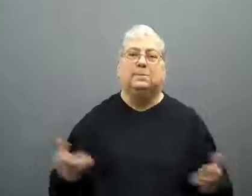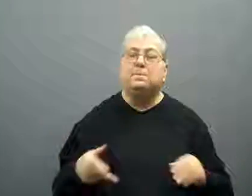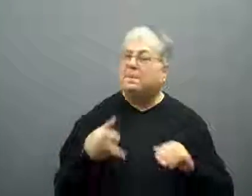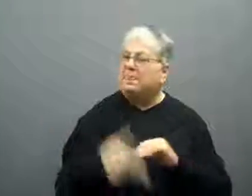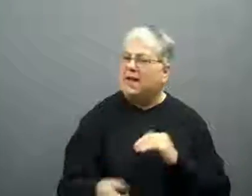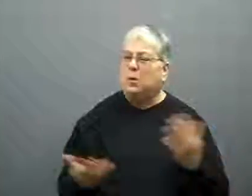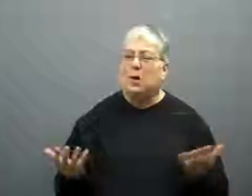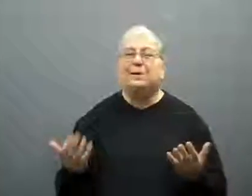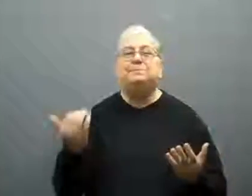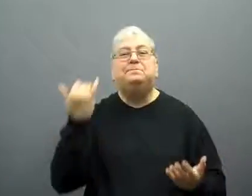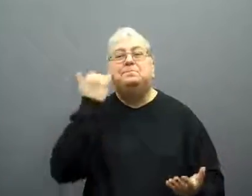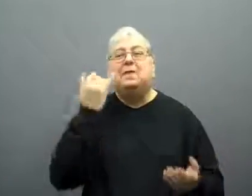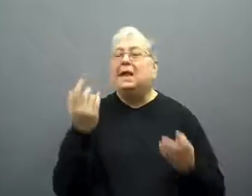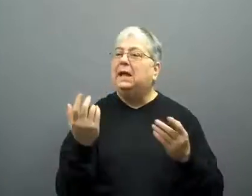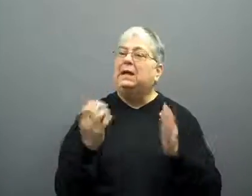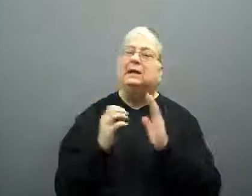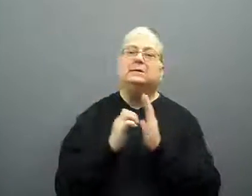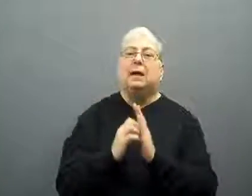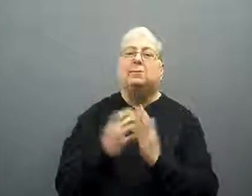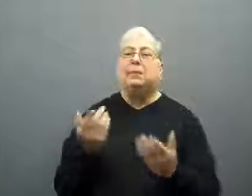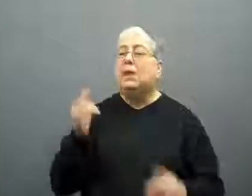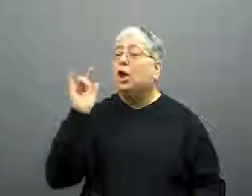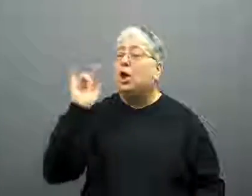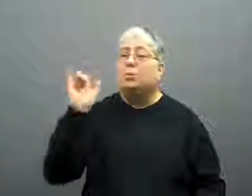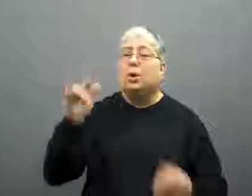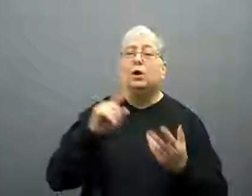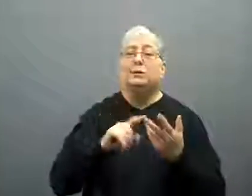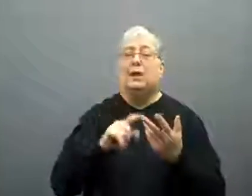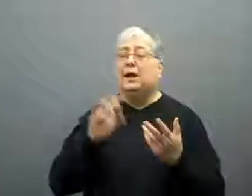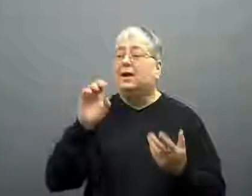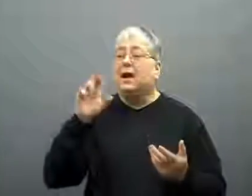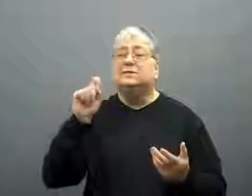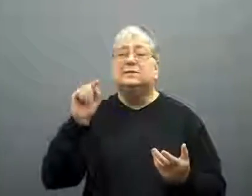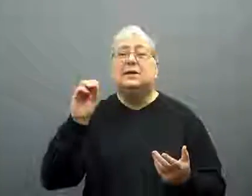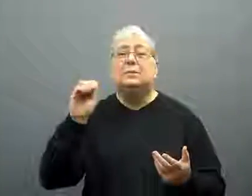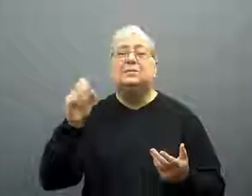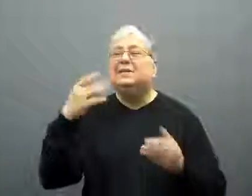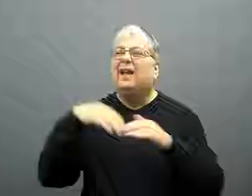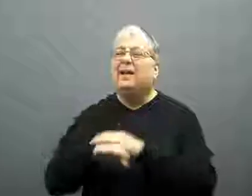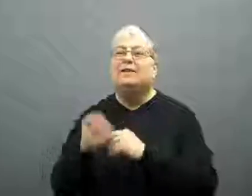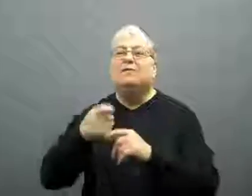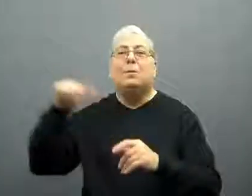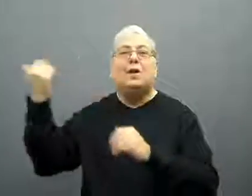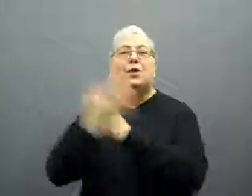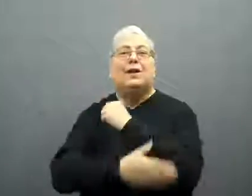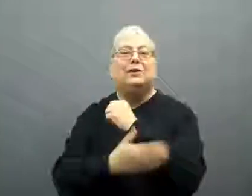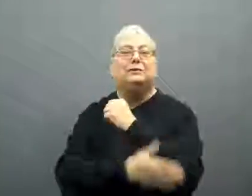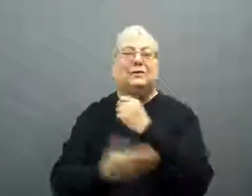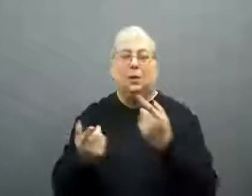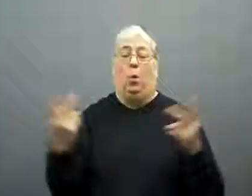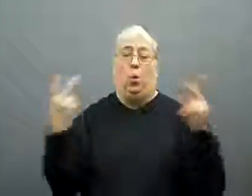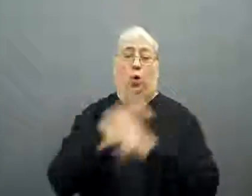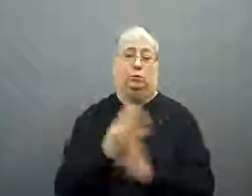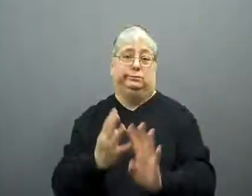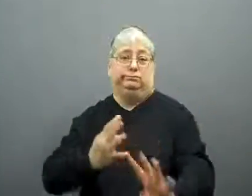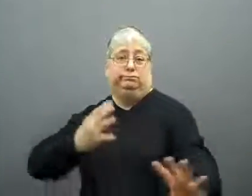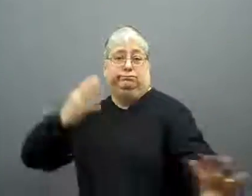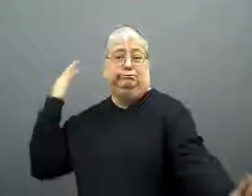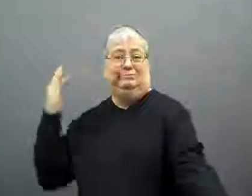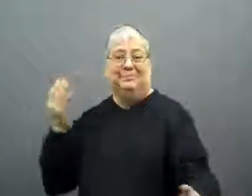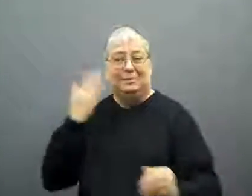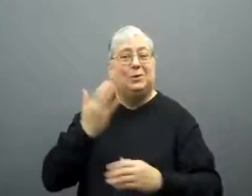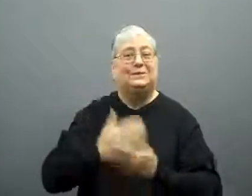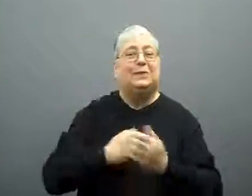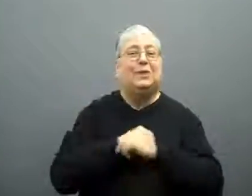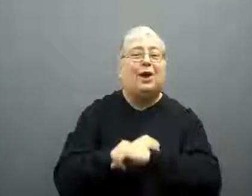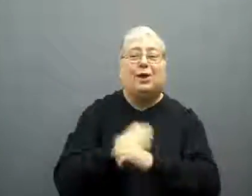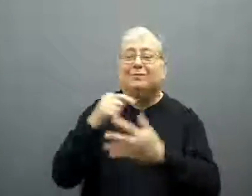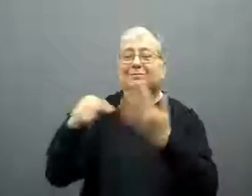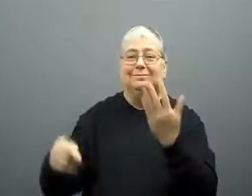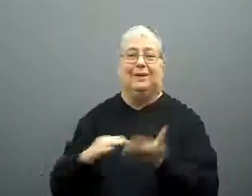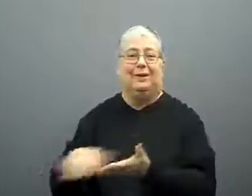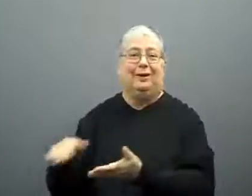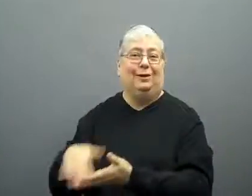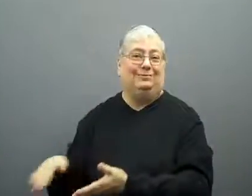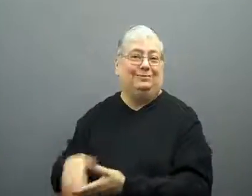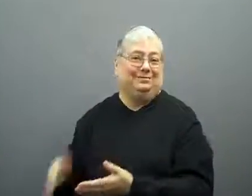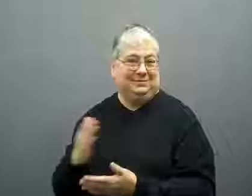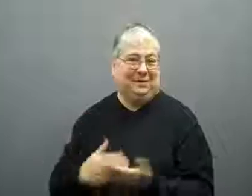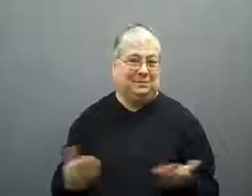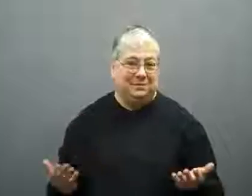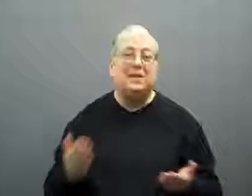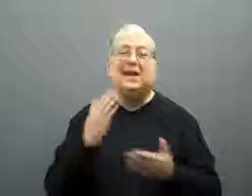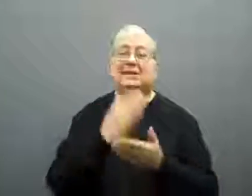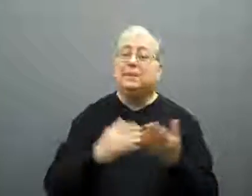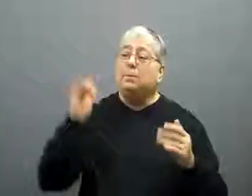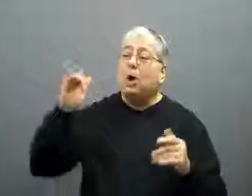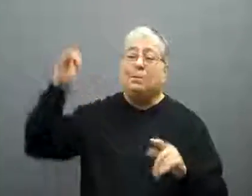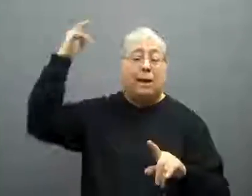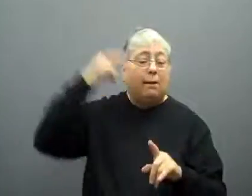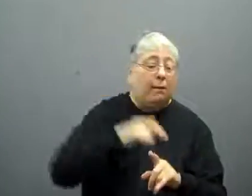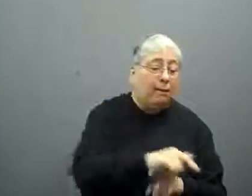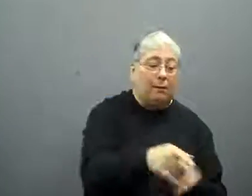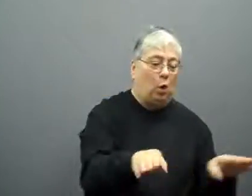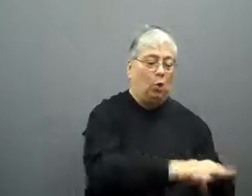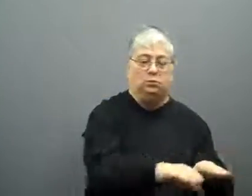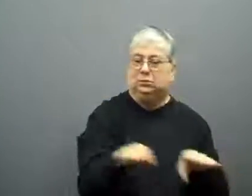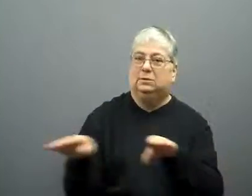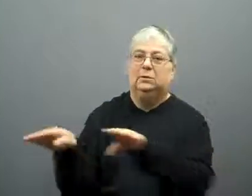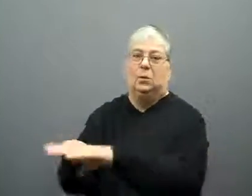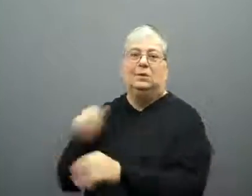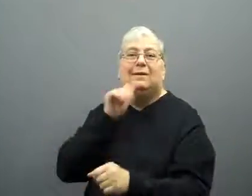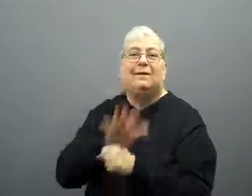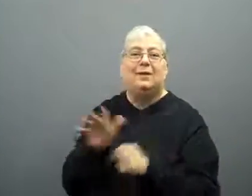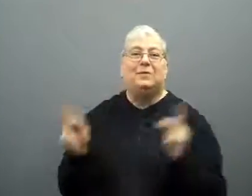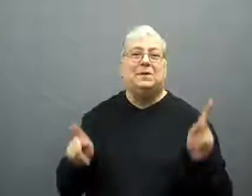Some effects might be longer lines at airports and customs entry points.